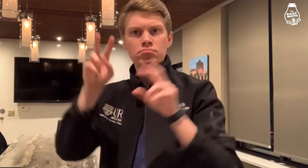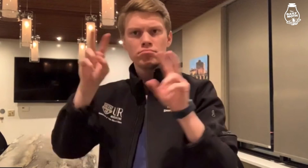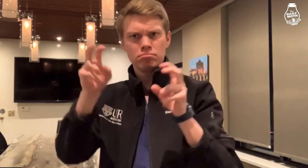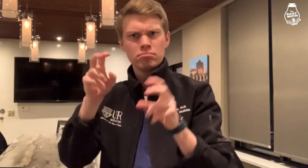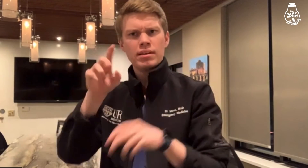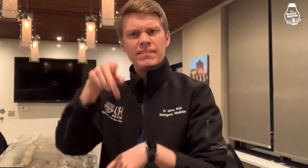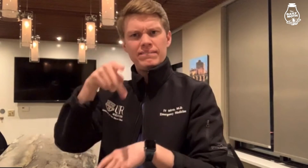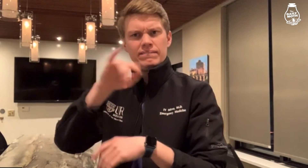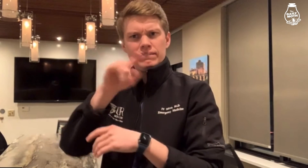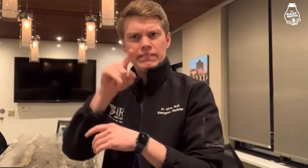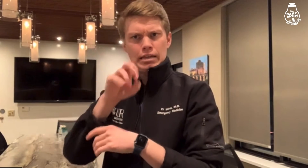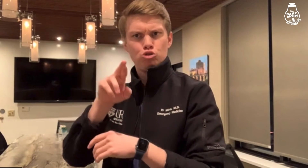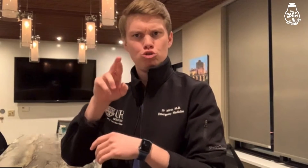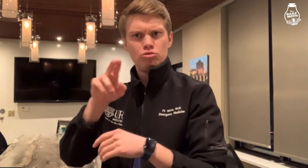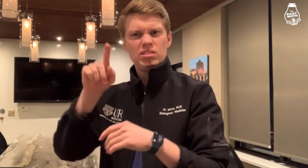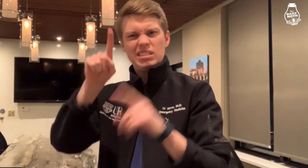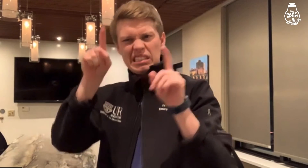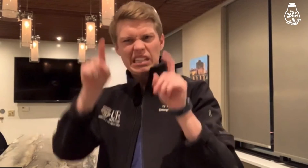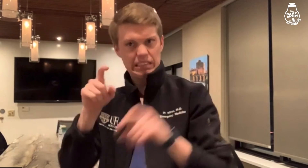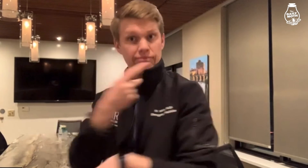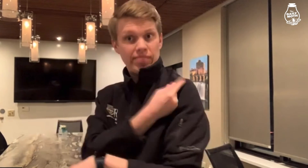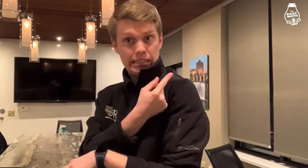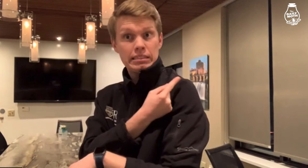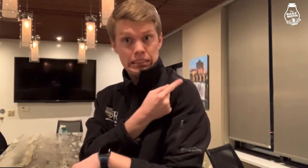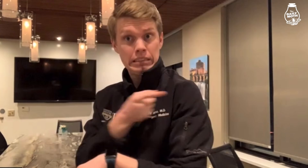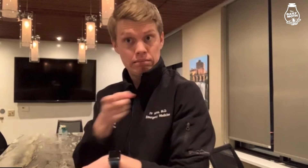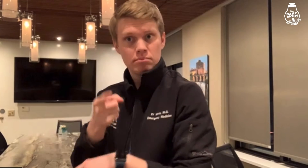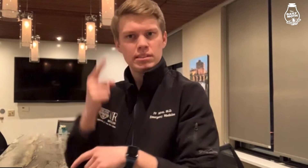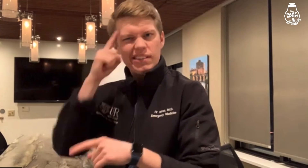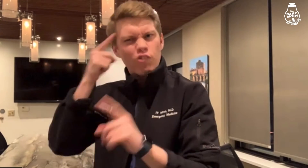those who received the Pfizer test vaccine,